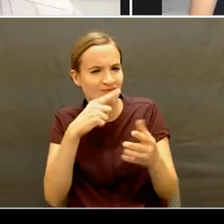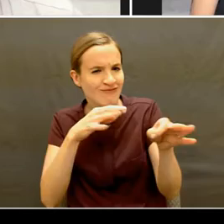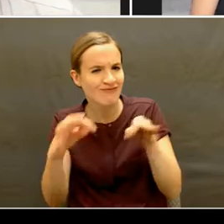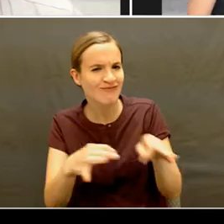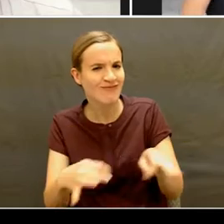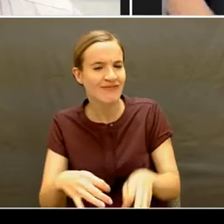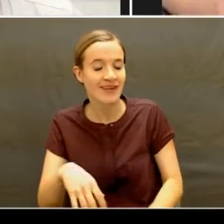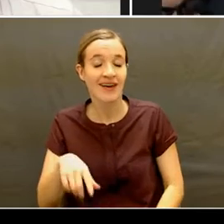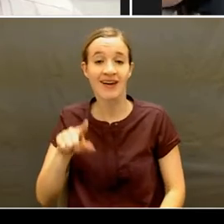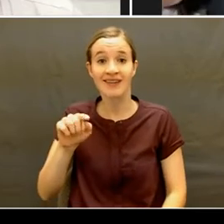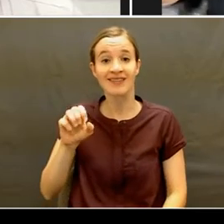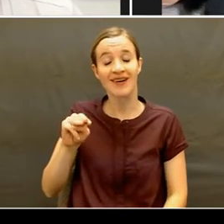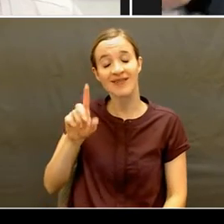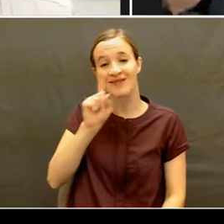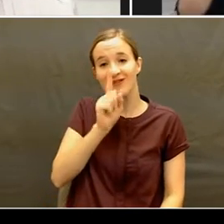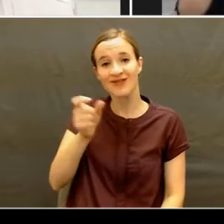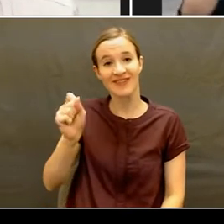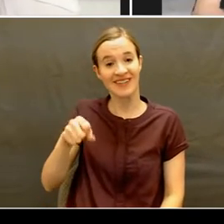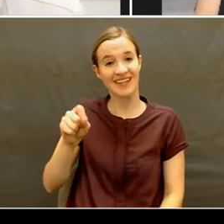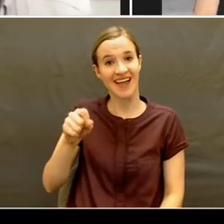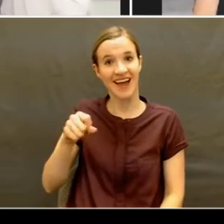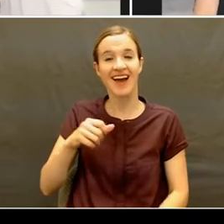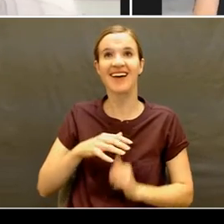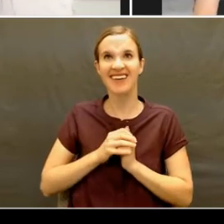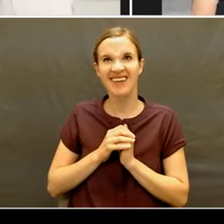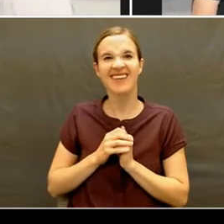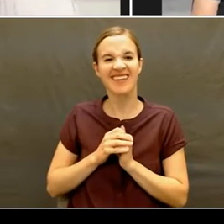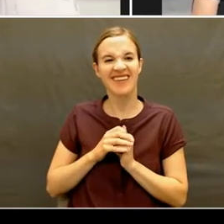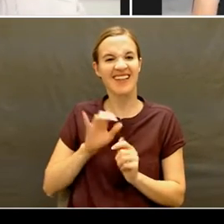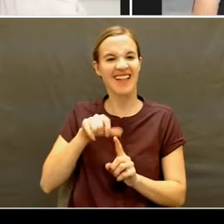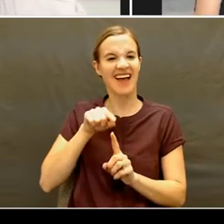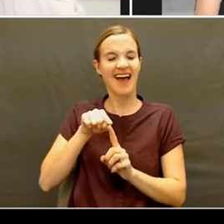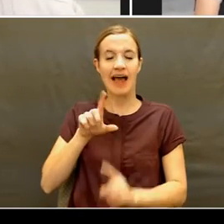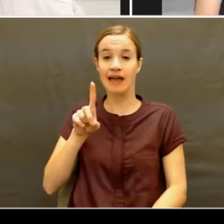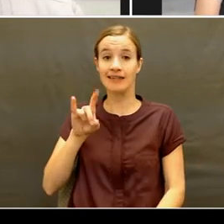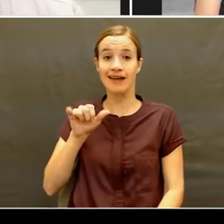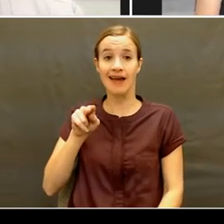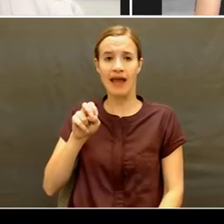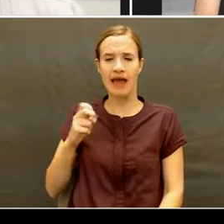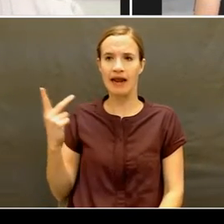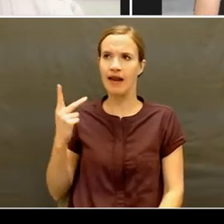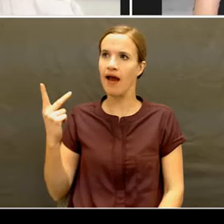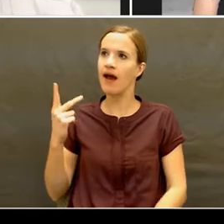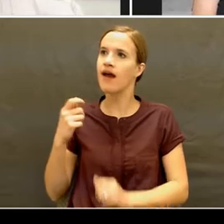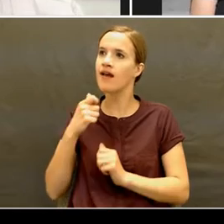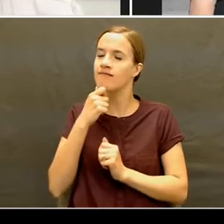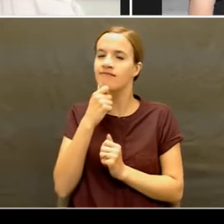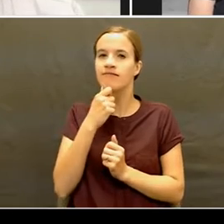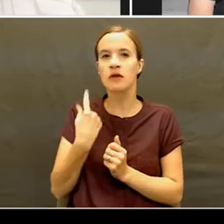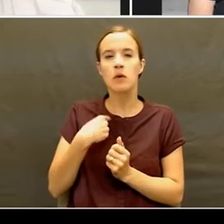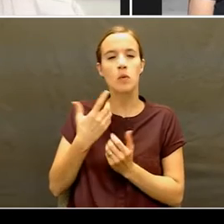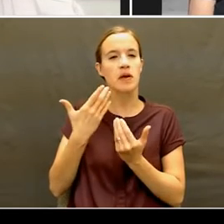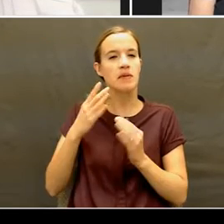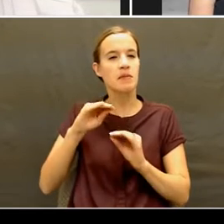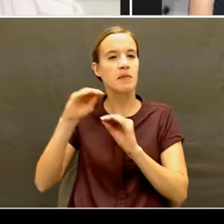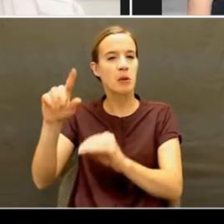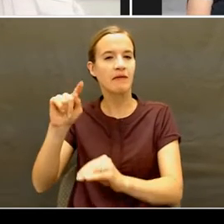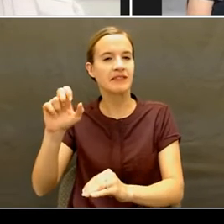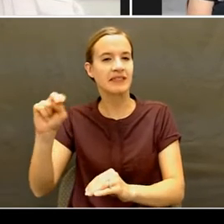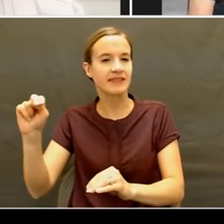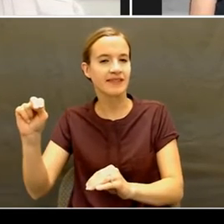anywhere. We got a map out, and we said, okay, let's find out where the worst place is for